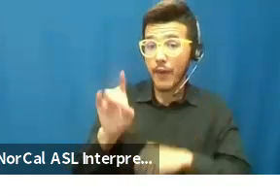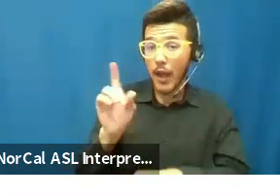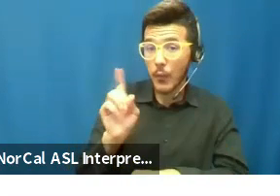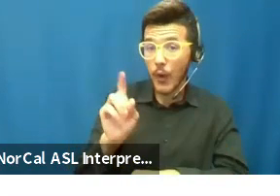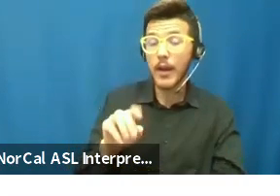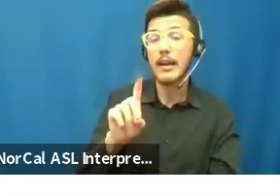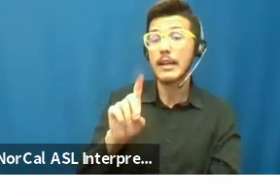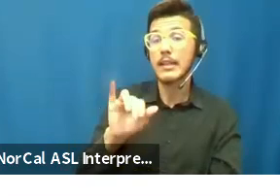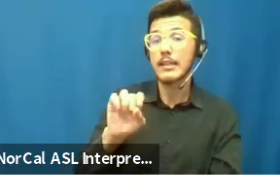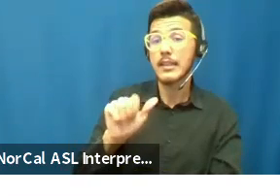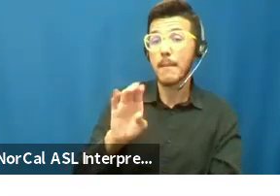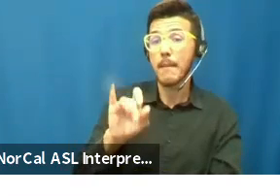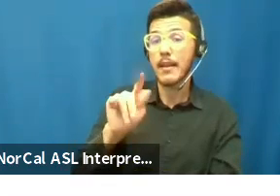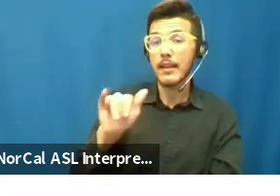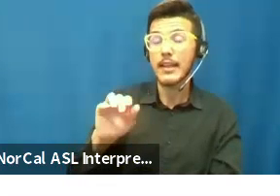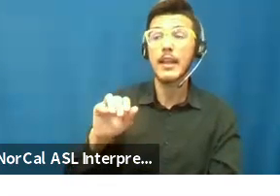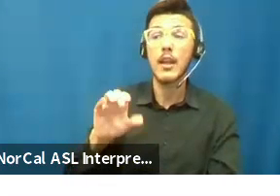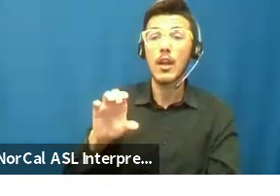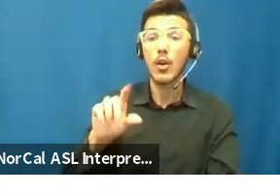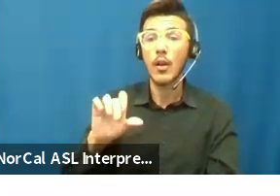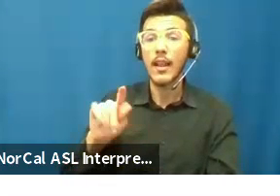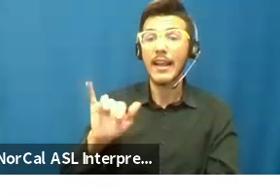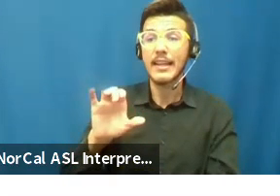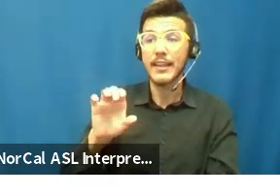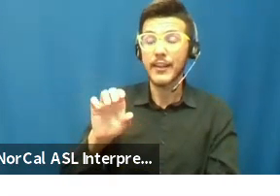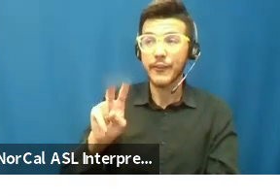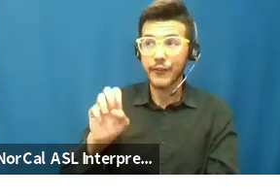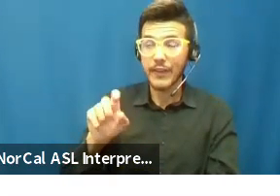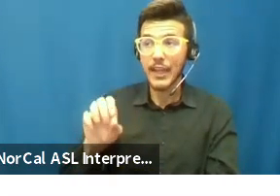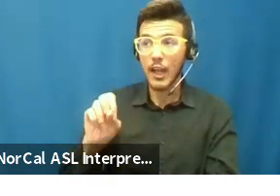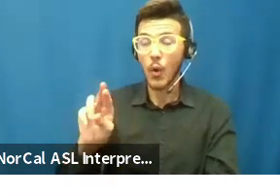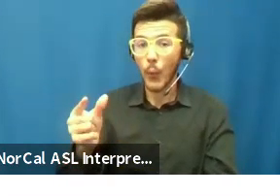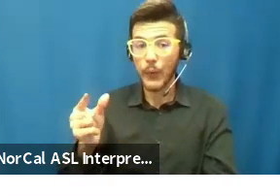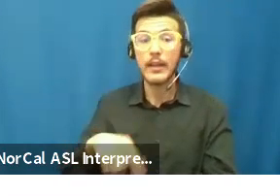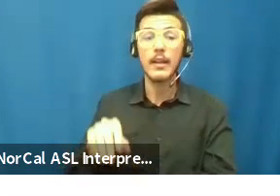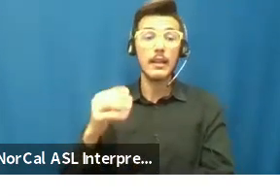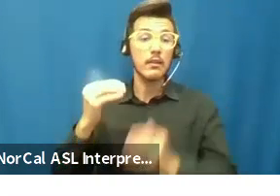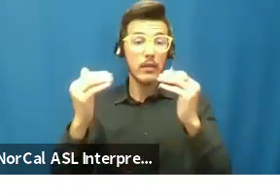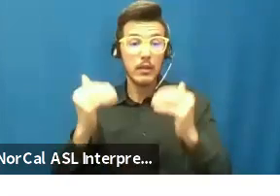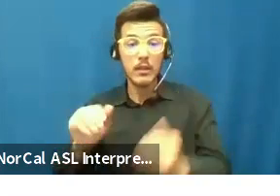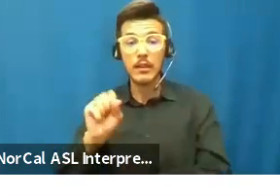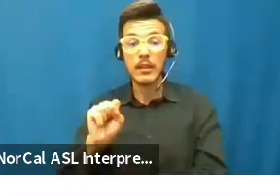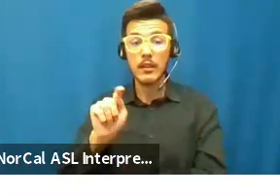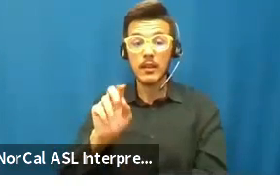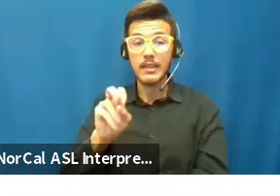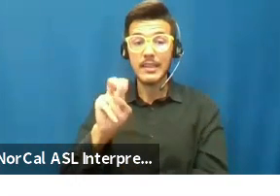Steven Lockhart is a Senior Professional Research Assistant in the Qualitative and